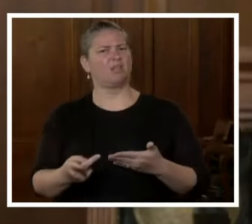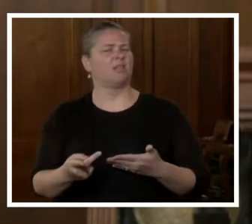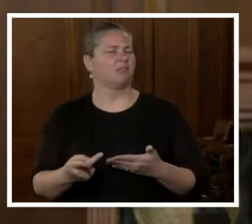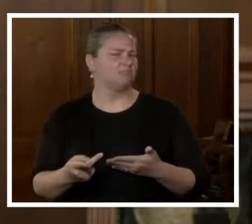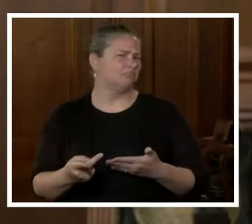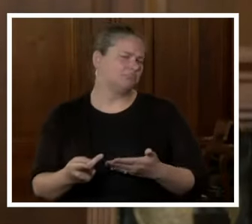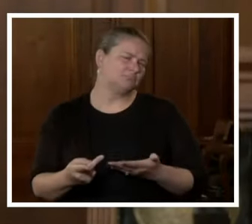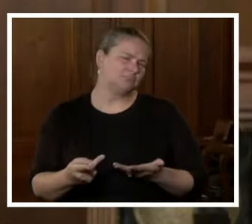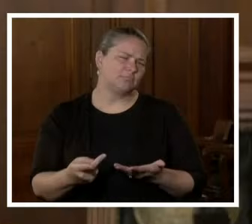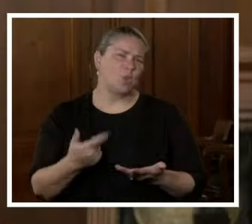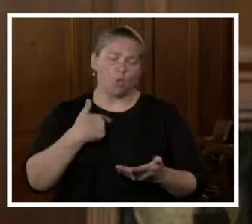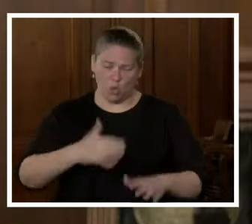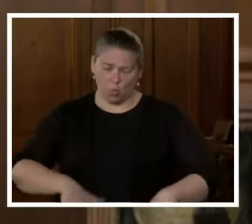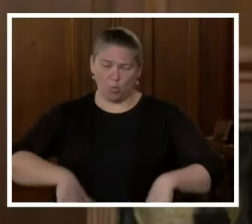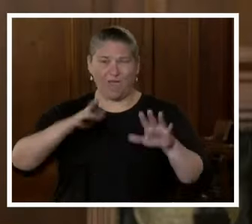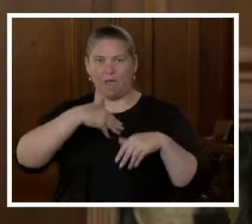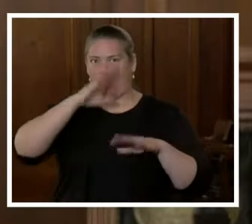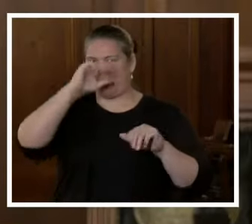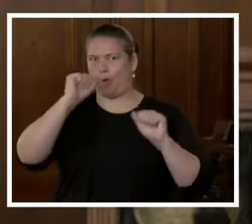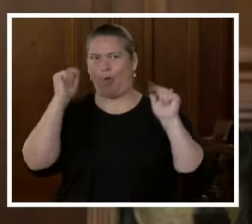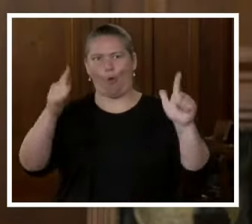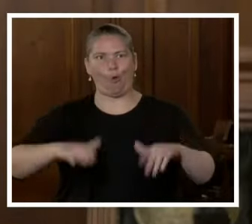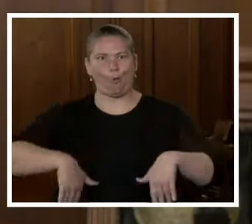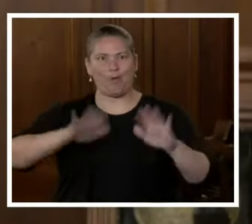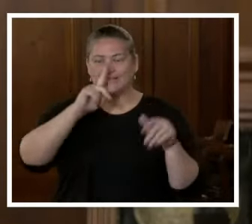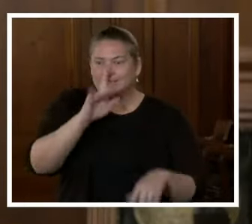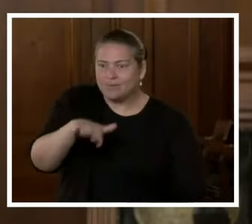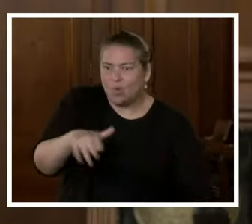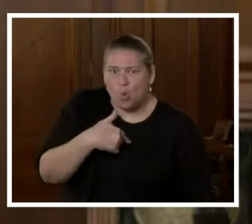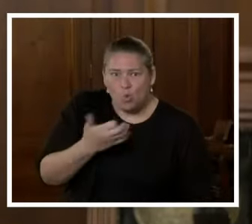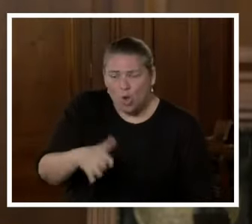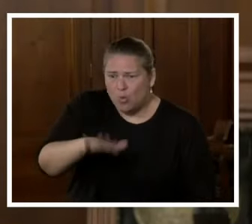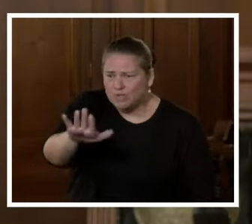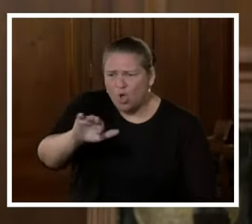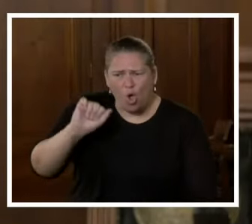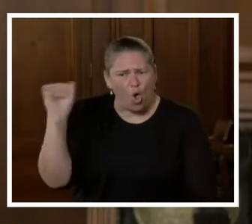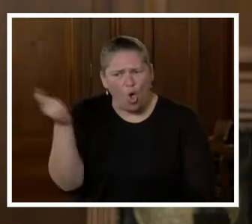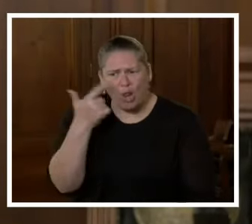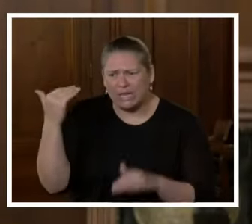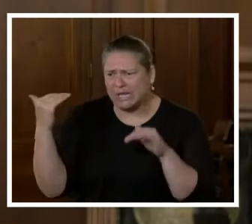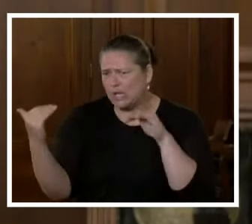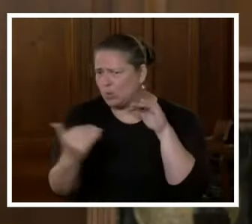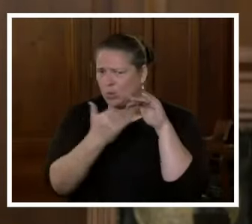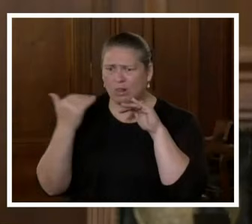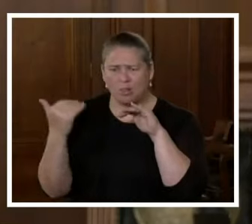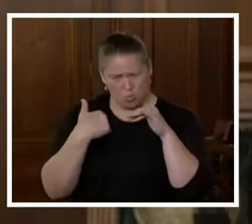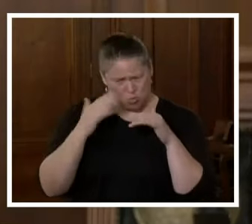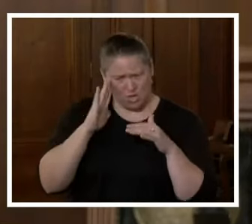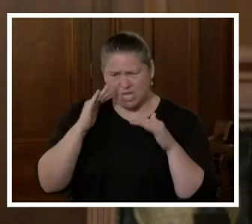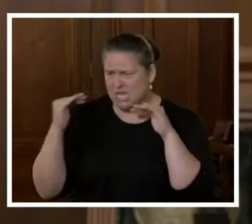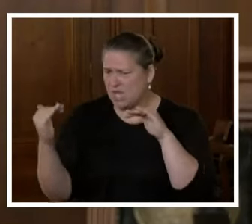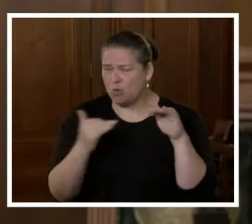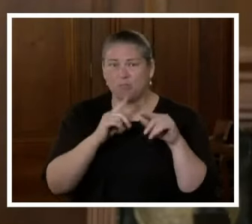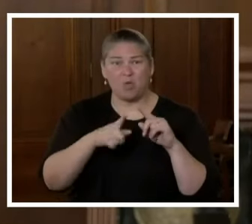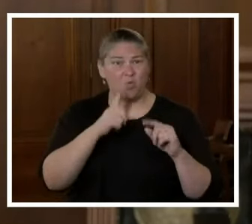I HOPE THAT WE CAN BE DIFFERENT IN A POSITIVE WAY THAT'S NOT JUST REBUILDING OUR ECONOMY